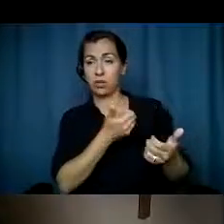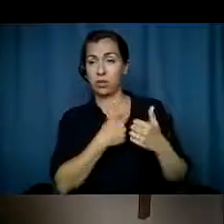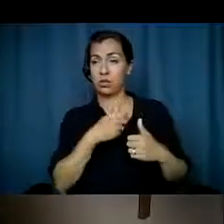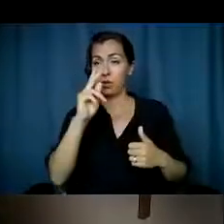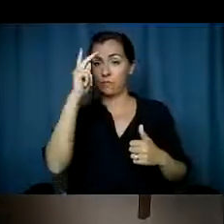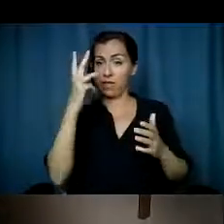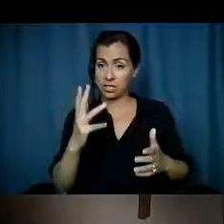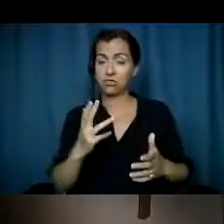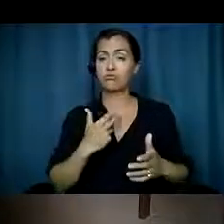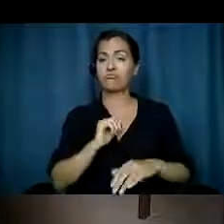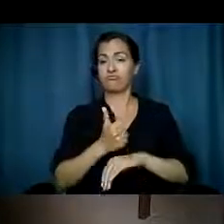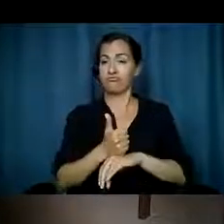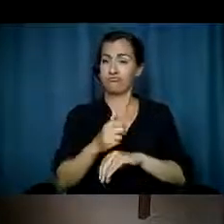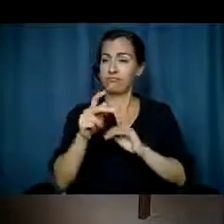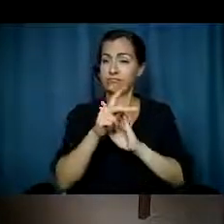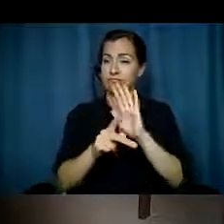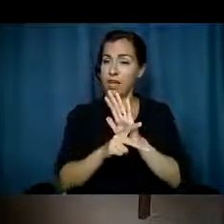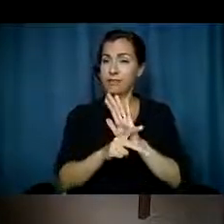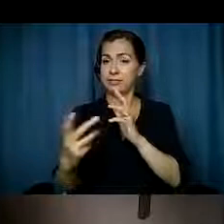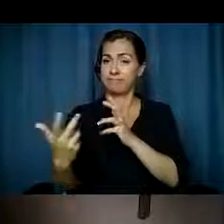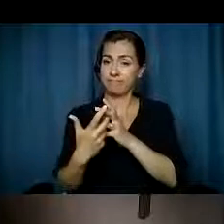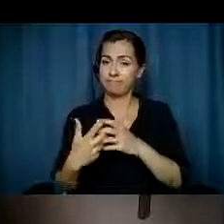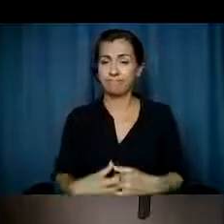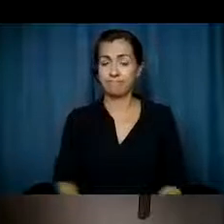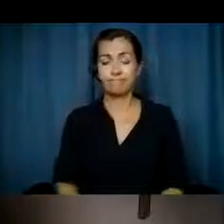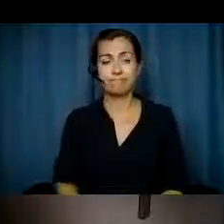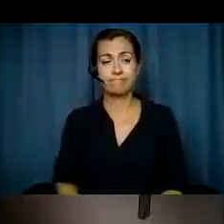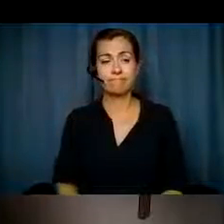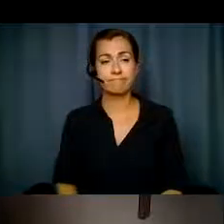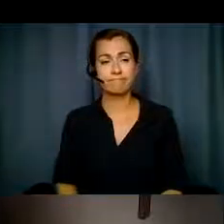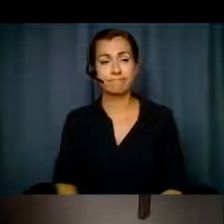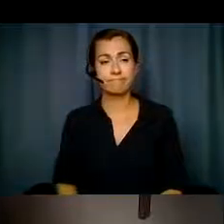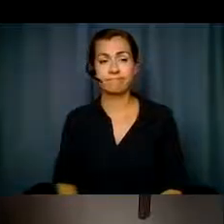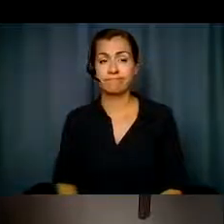the bottom five states with Kentucky being